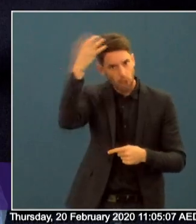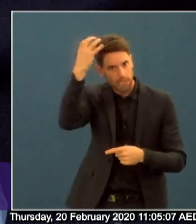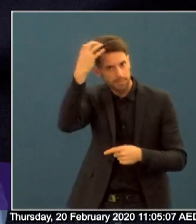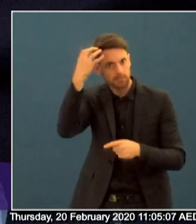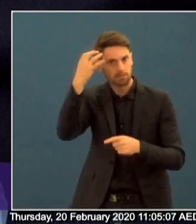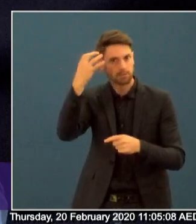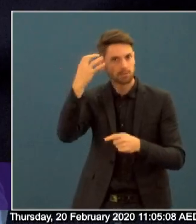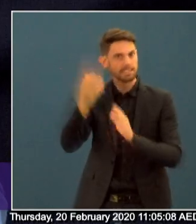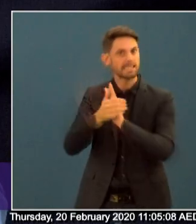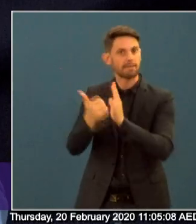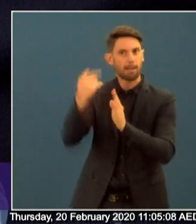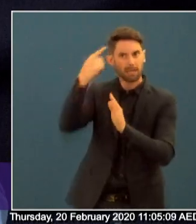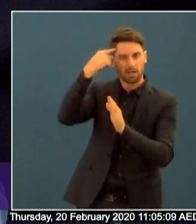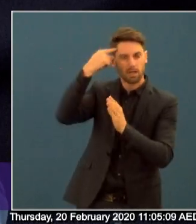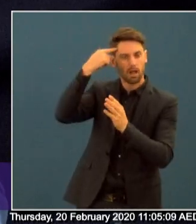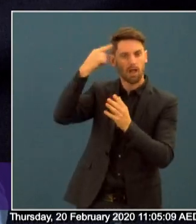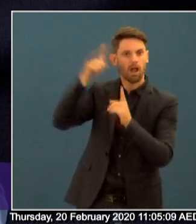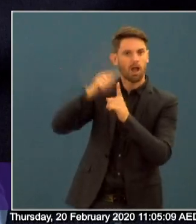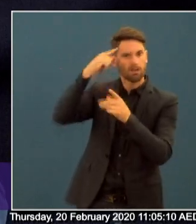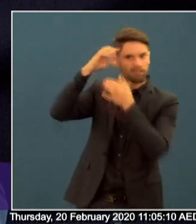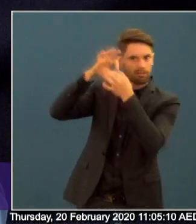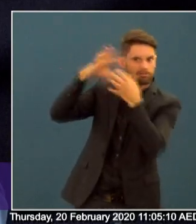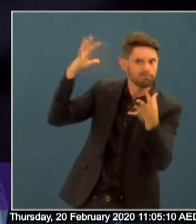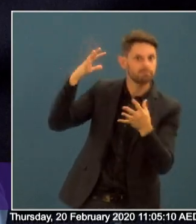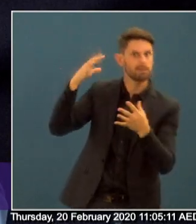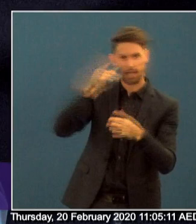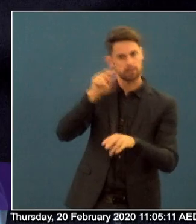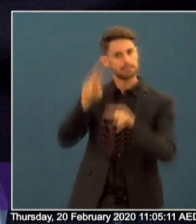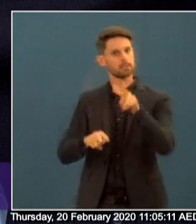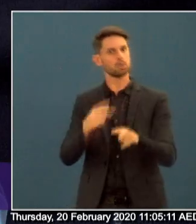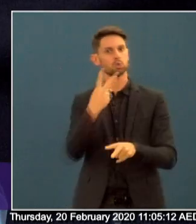So that the baseline for the judgment on the presence of the autism spectrum symptoms